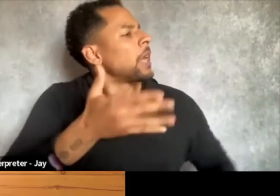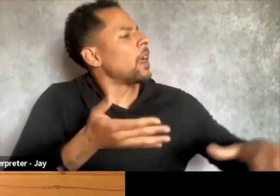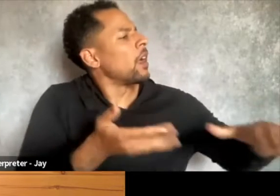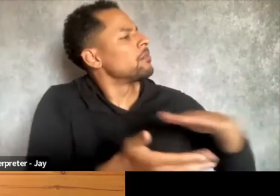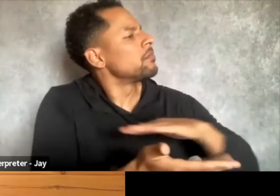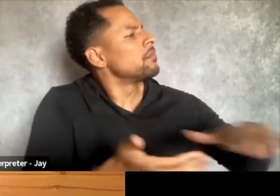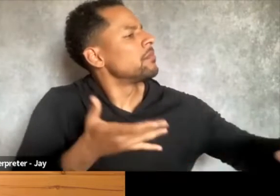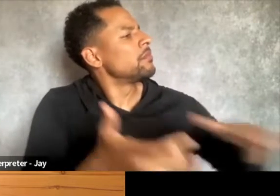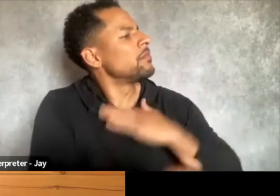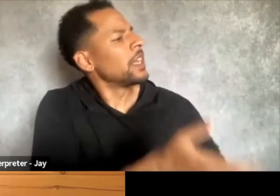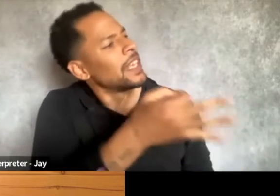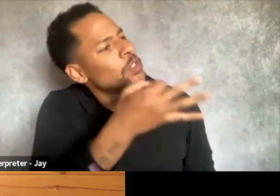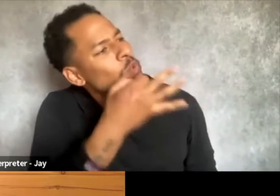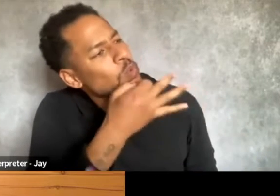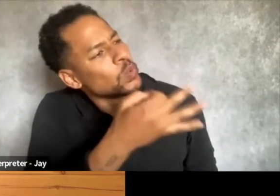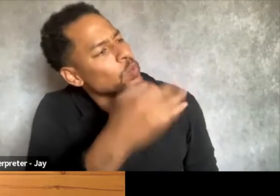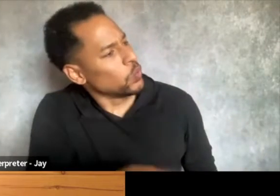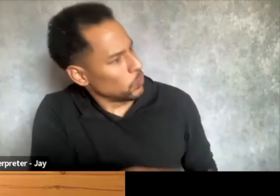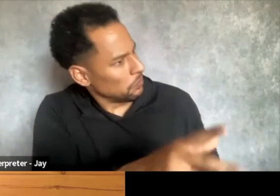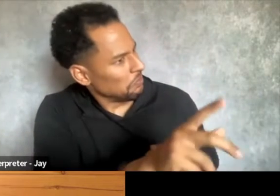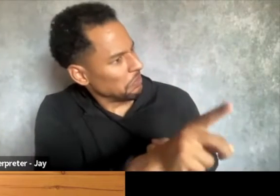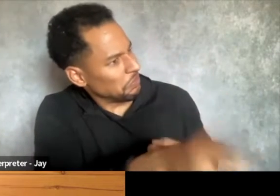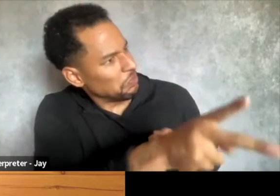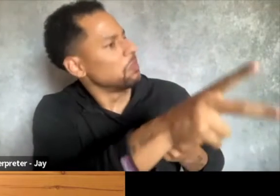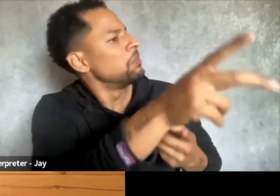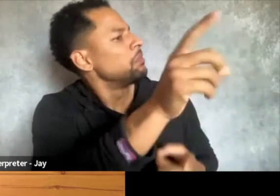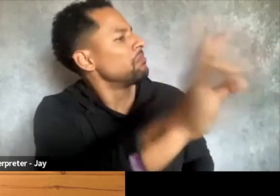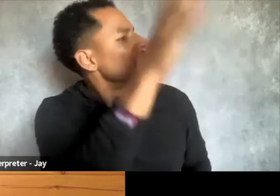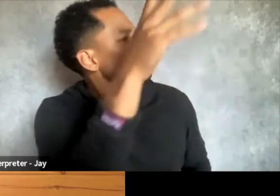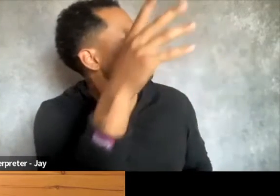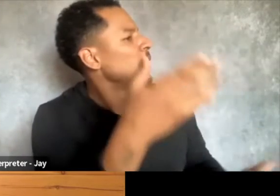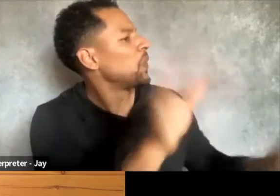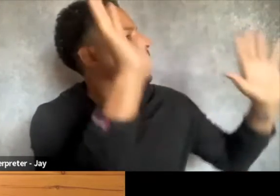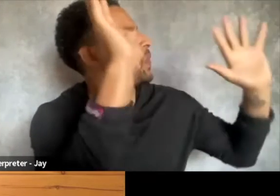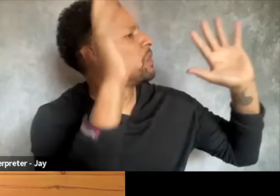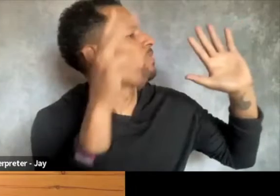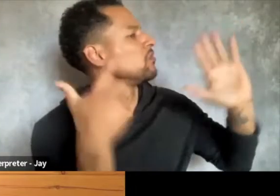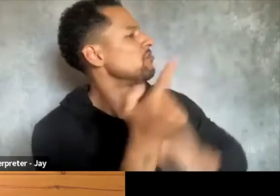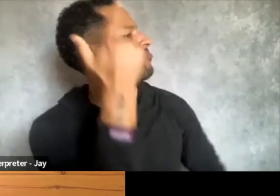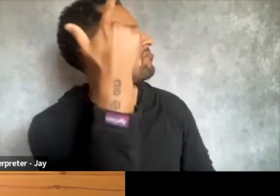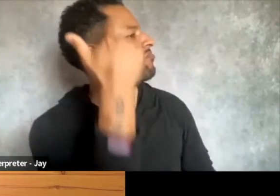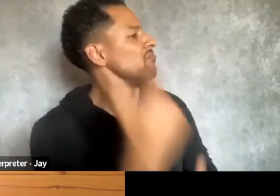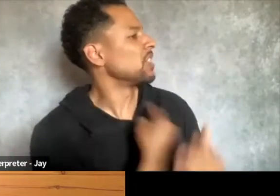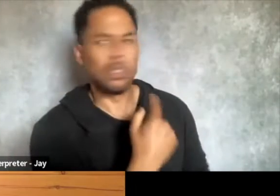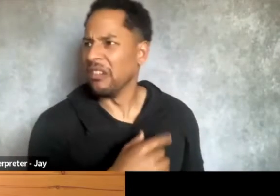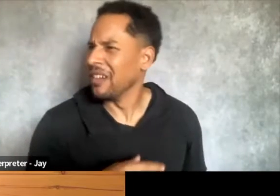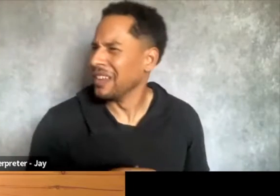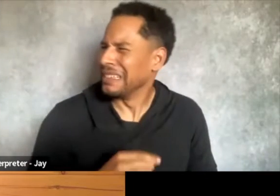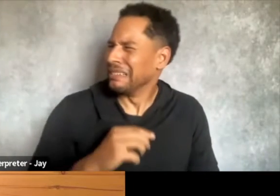you'll be dead in the next few minutes. Jesus, Val, I didn't think that-